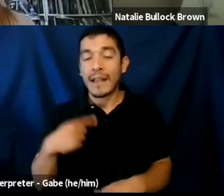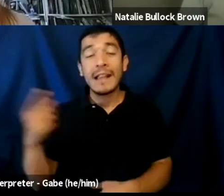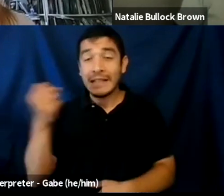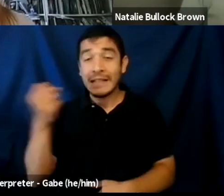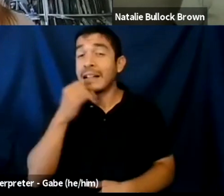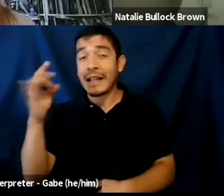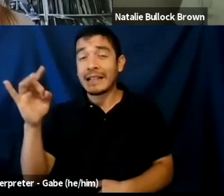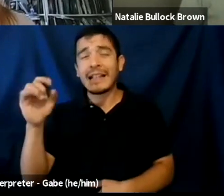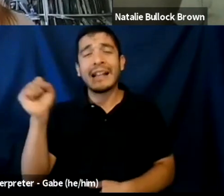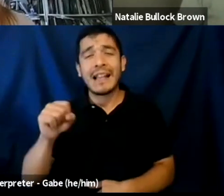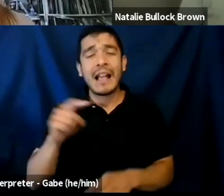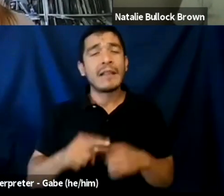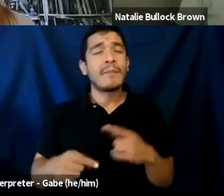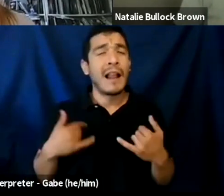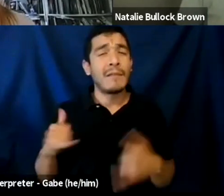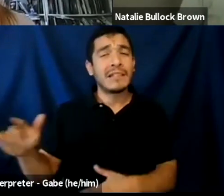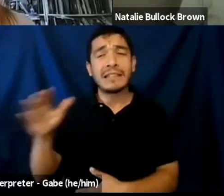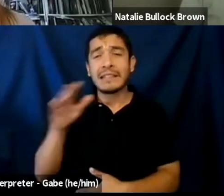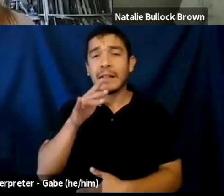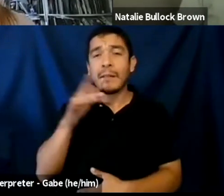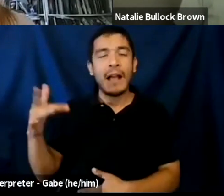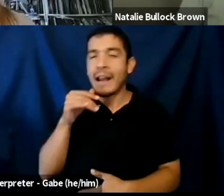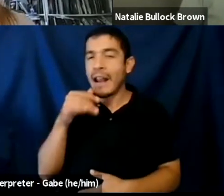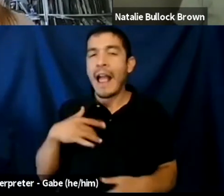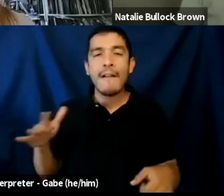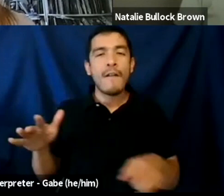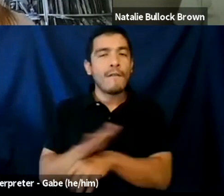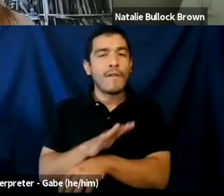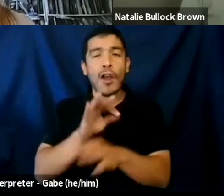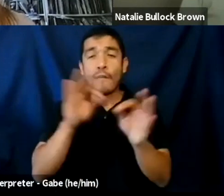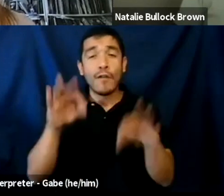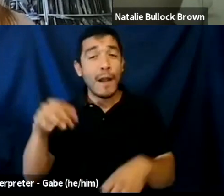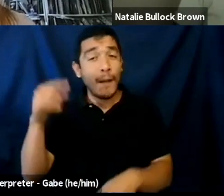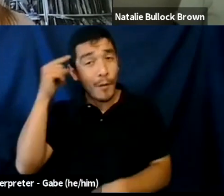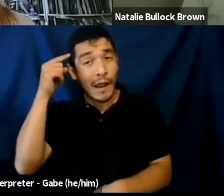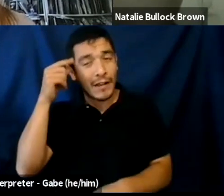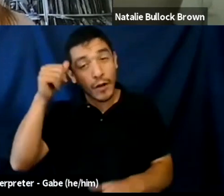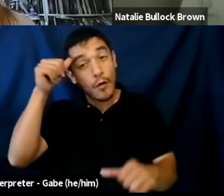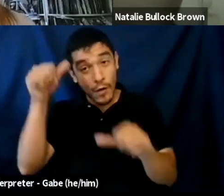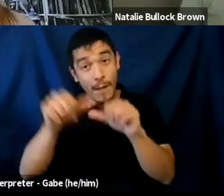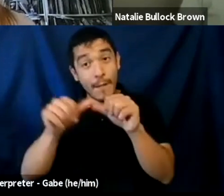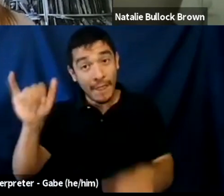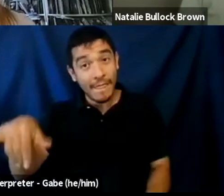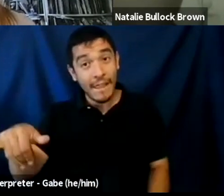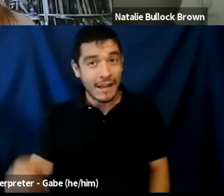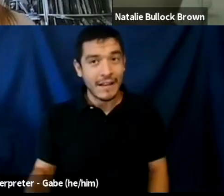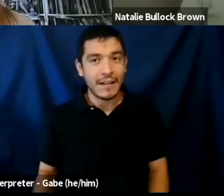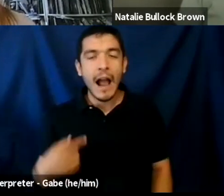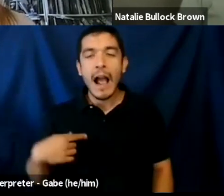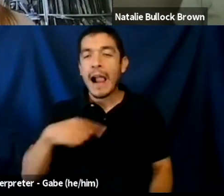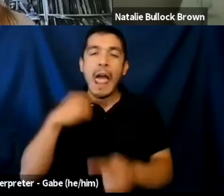And he still doesn't have a fully framed brain. So, remember that. Let's think about the realities